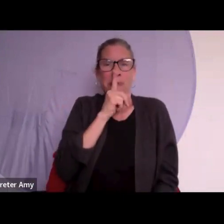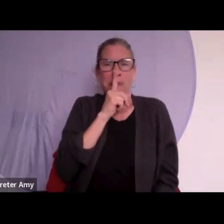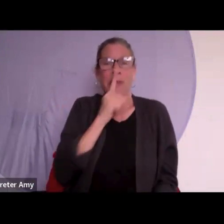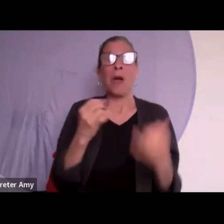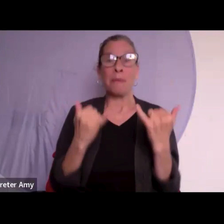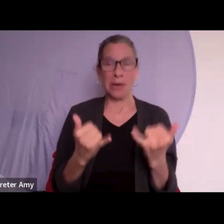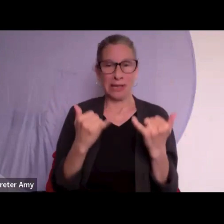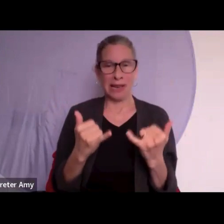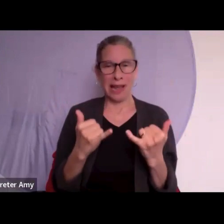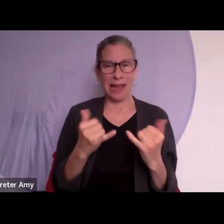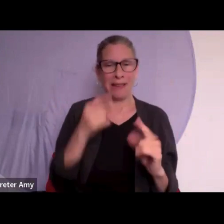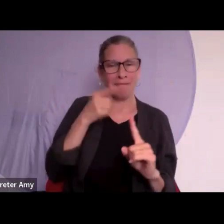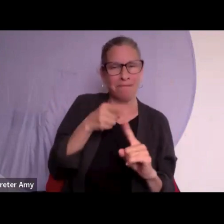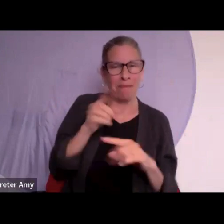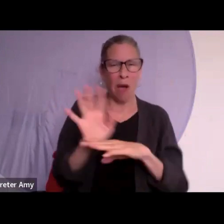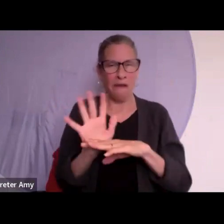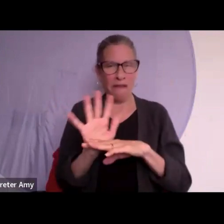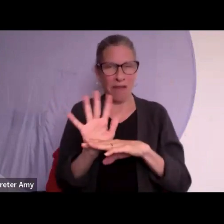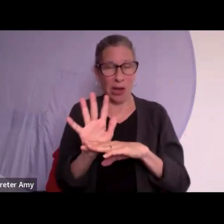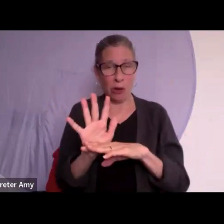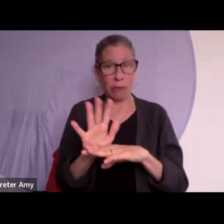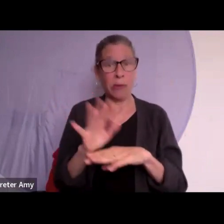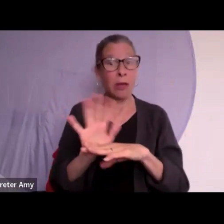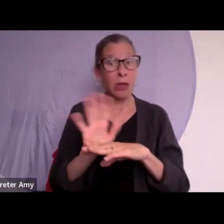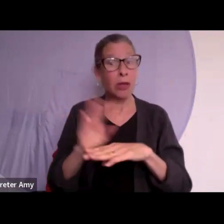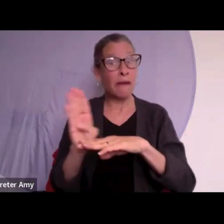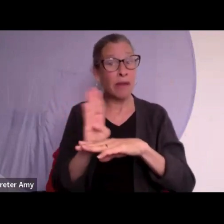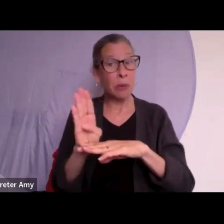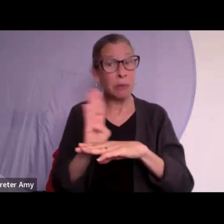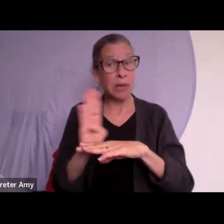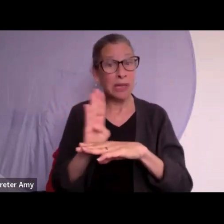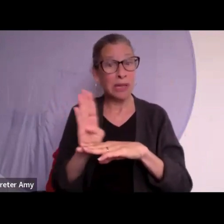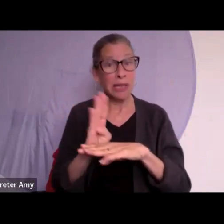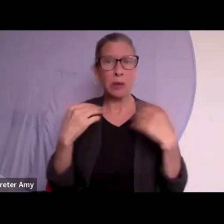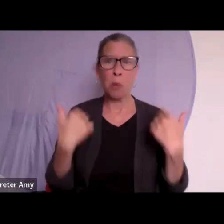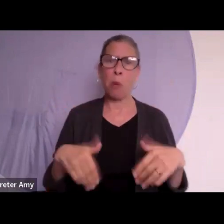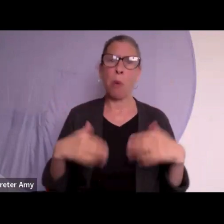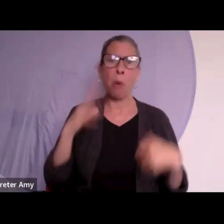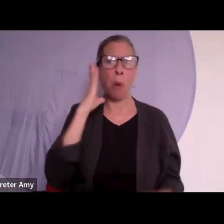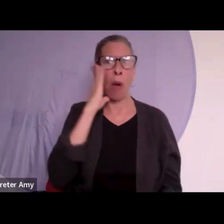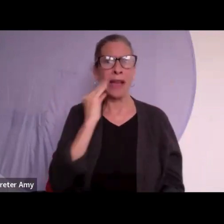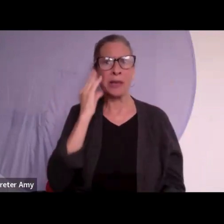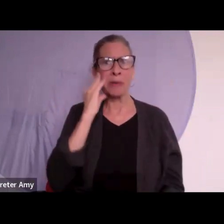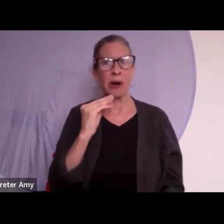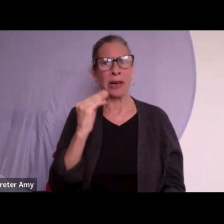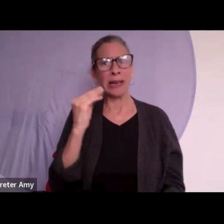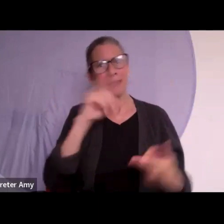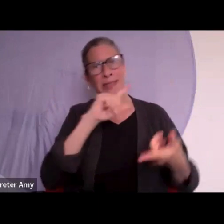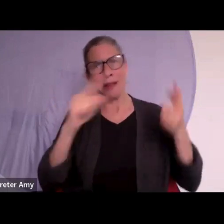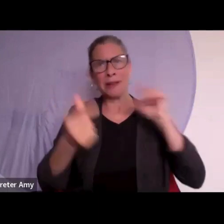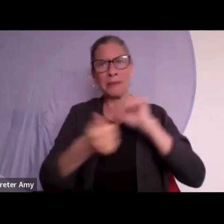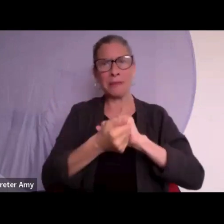about film. So the film industry, as I mentioned, is experiencing a revolution. Who here has seen CODA? give me some